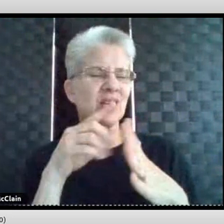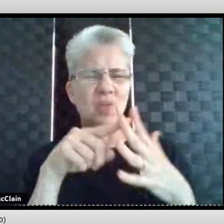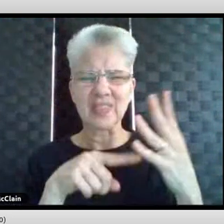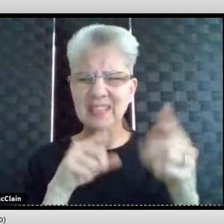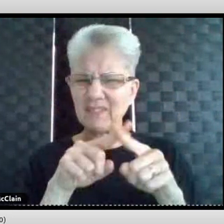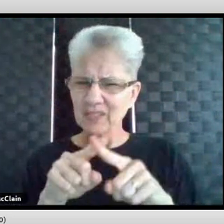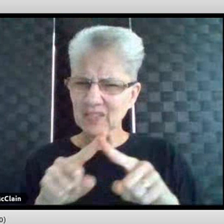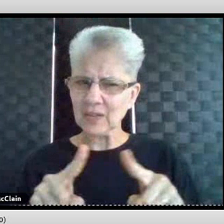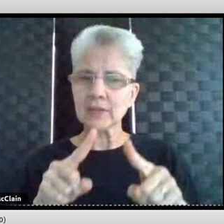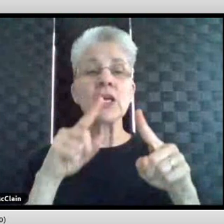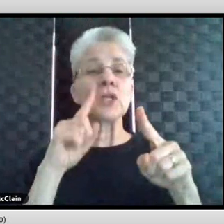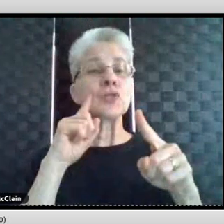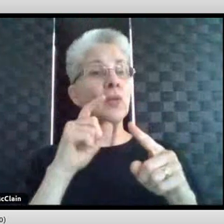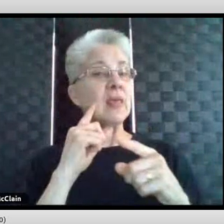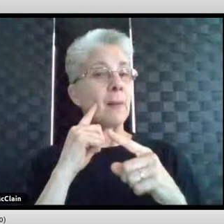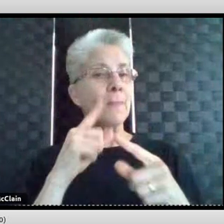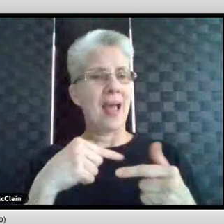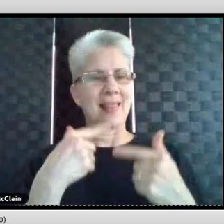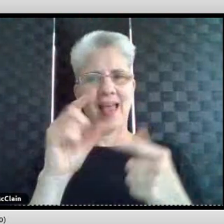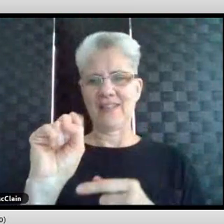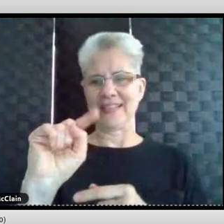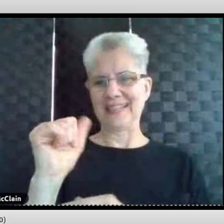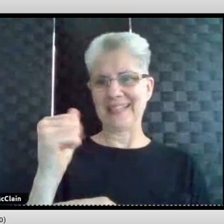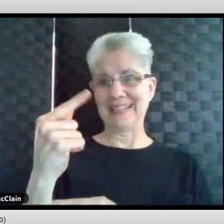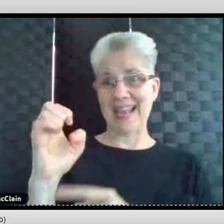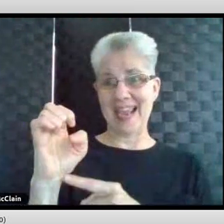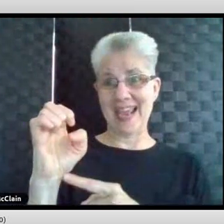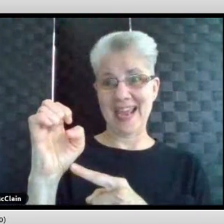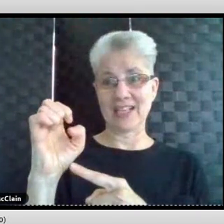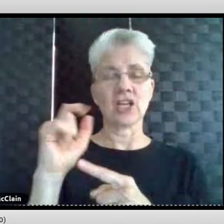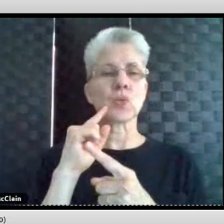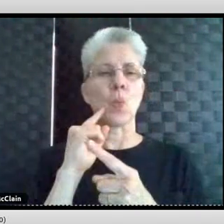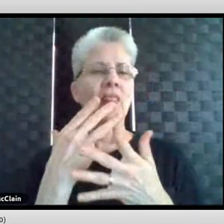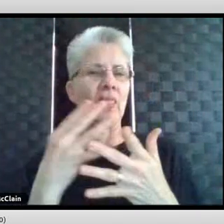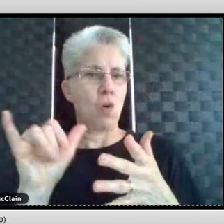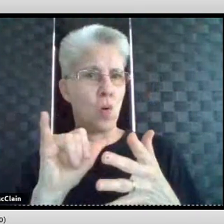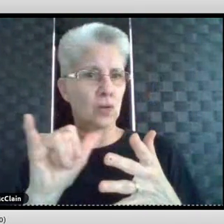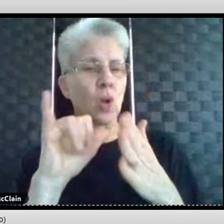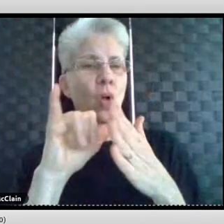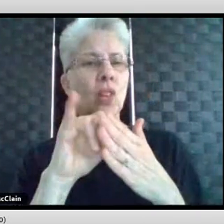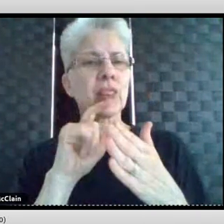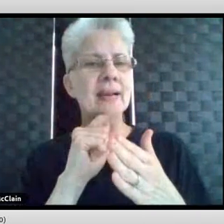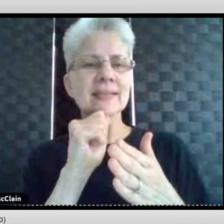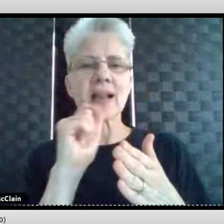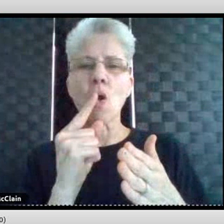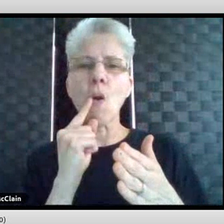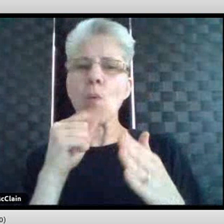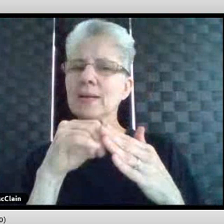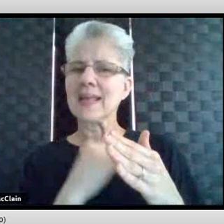So when you think about life stage, that's one that kind of also isn't always in our vision,